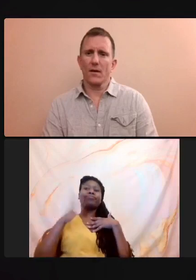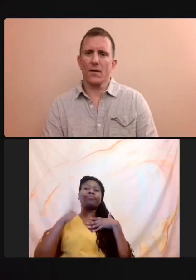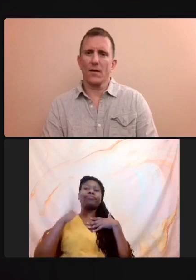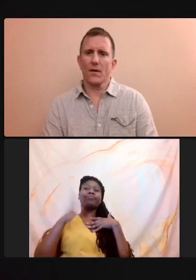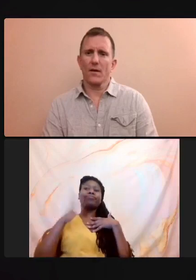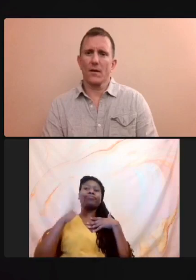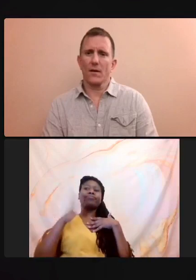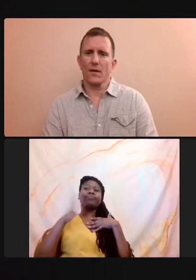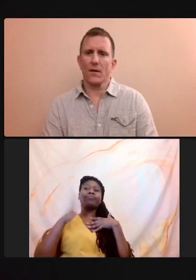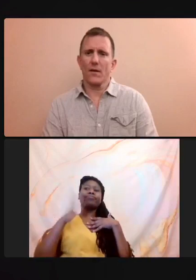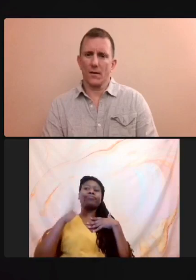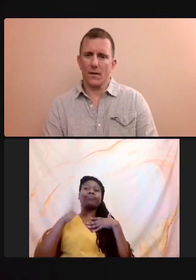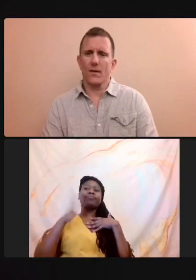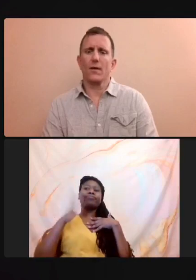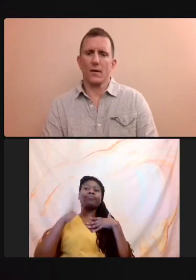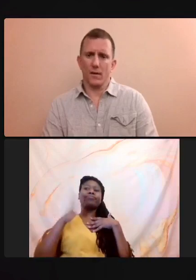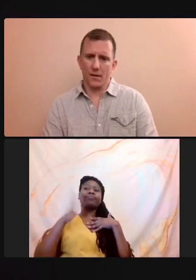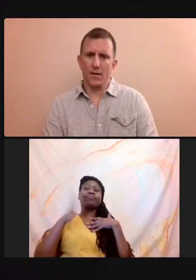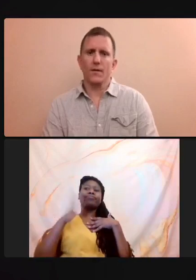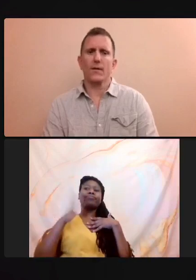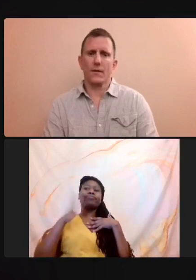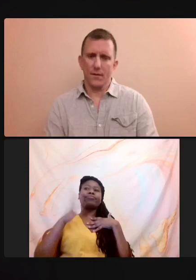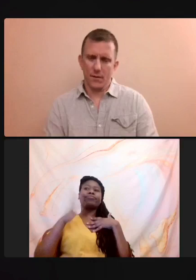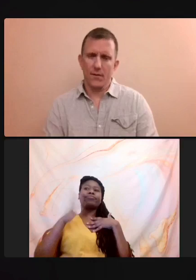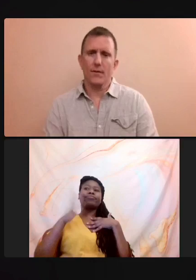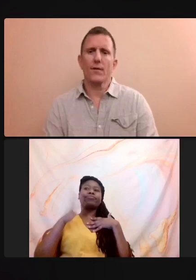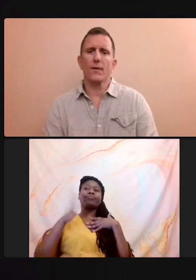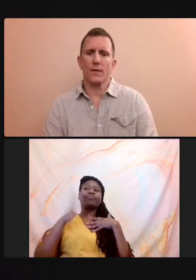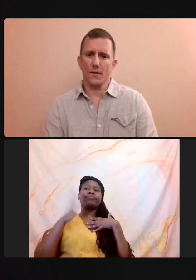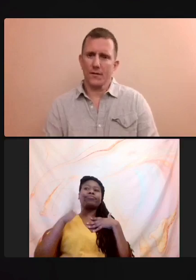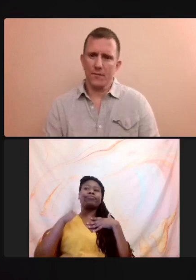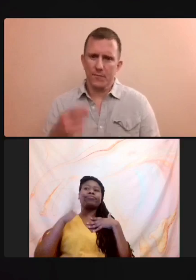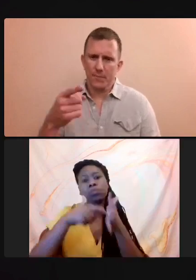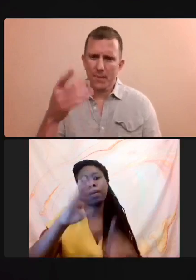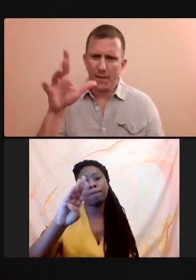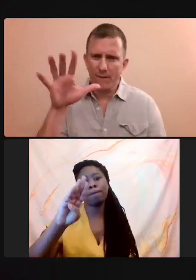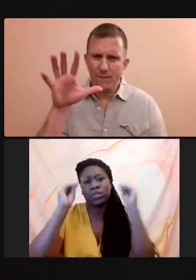but it's interesting that when deaf people make vlogs, it doesn't get as much attention.